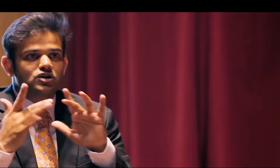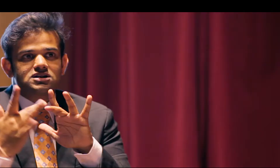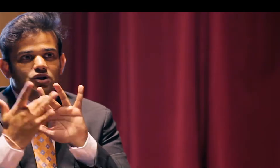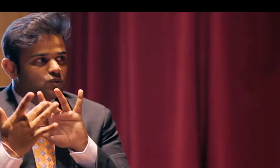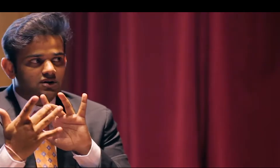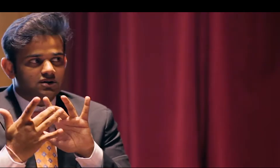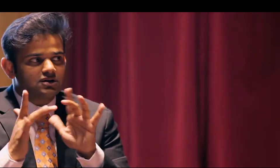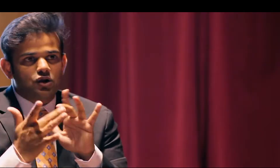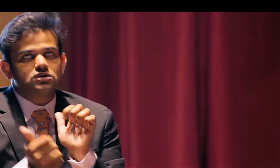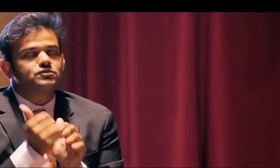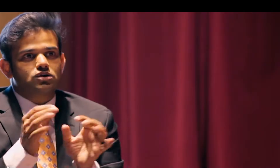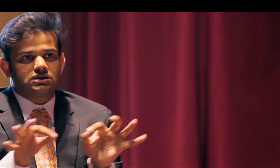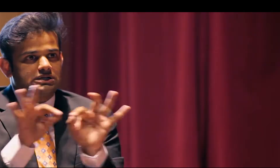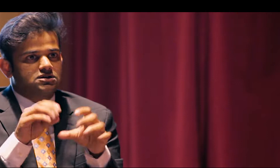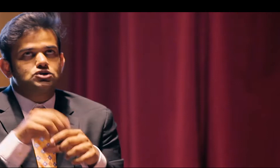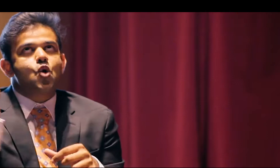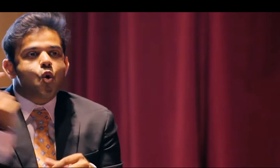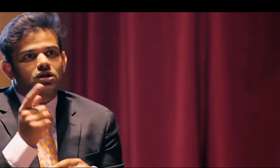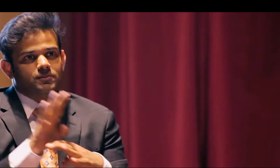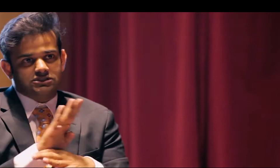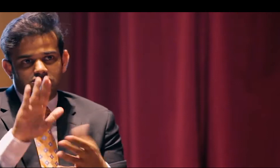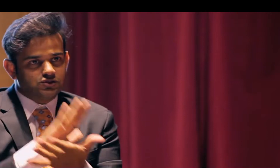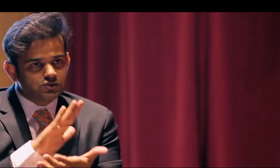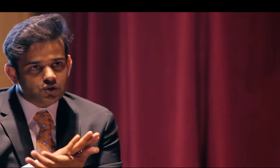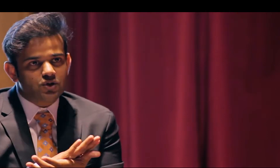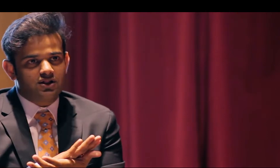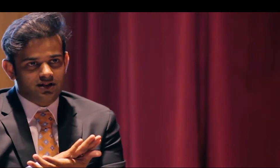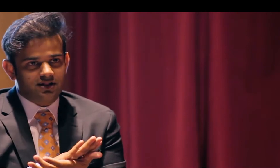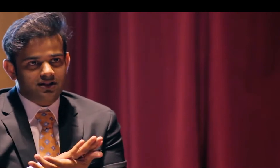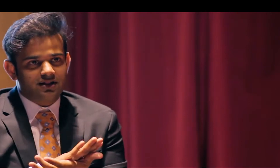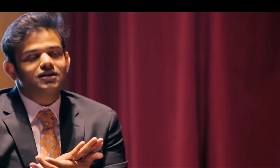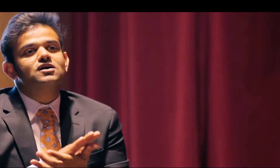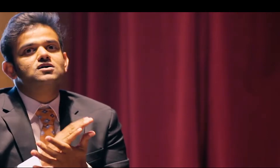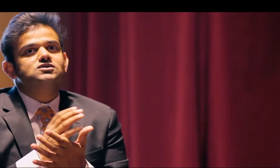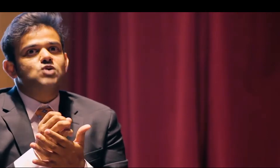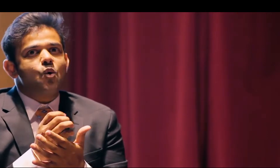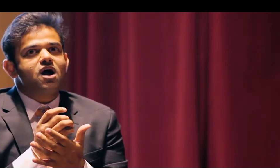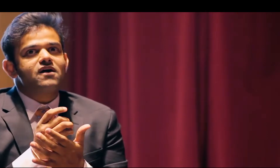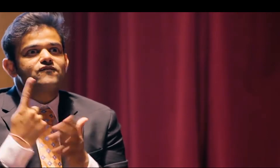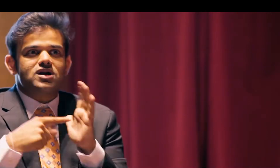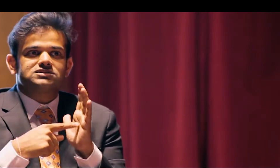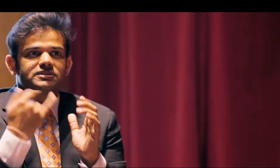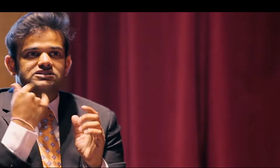[Vai] I agree wholeheartedly. Your network is so important in the business school. [Brittaney] Yes.